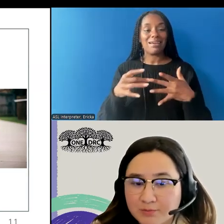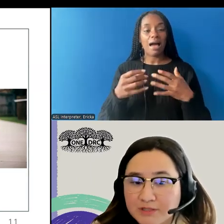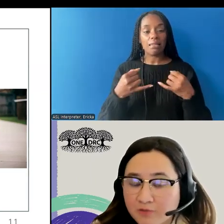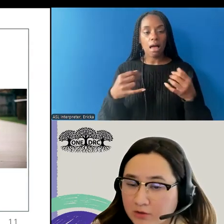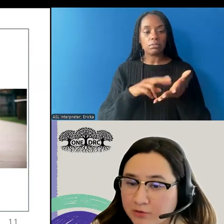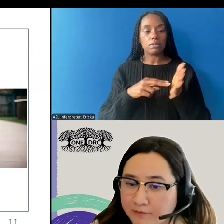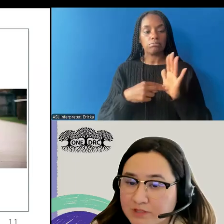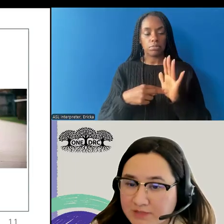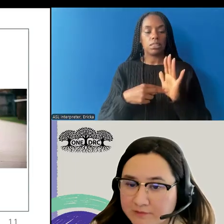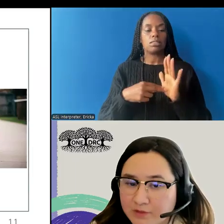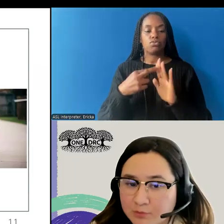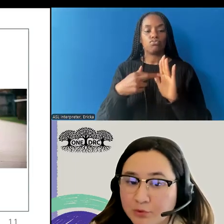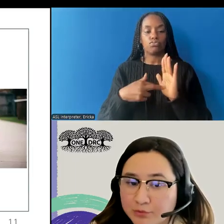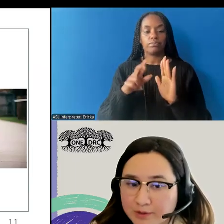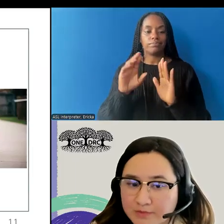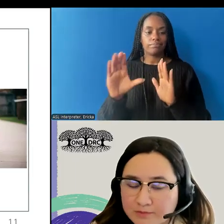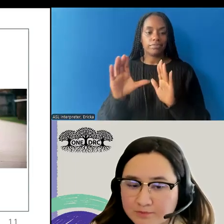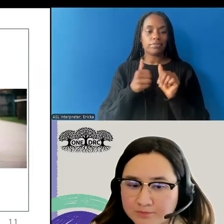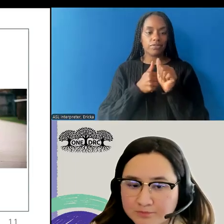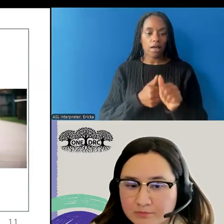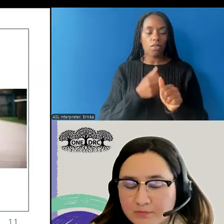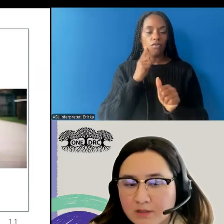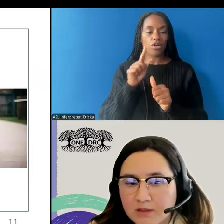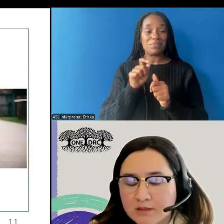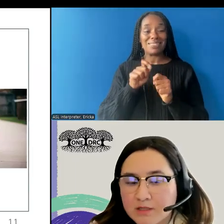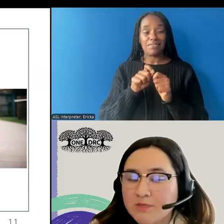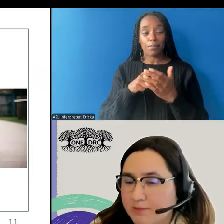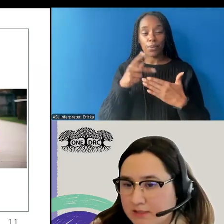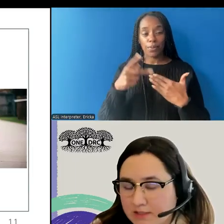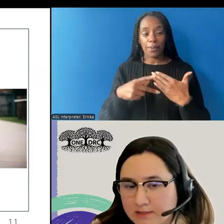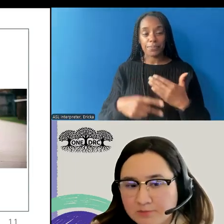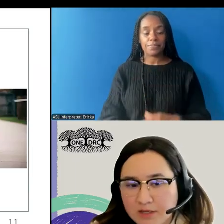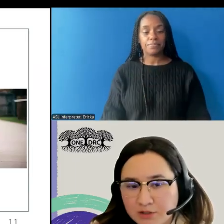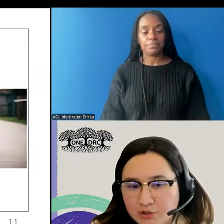must follow for specific programs. Sometimes needs might issue